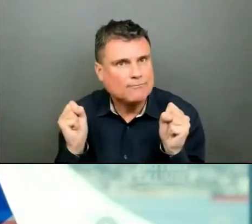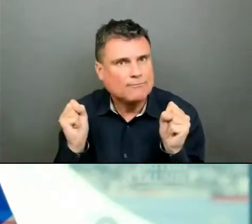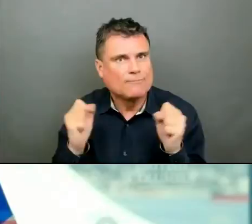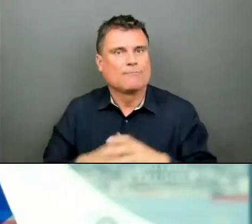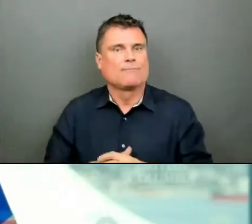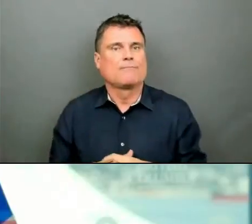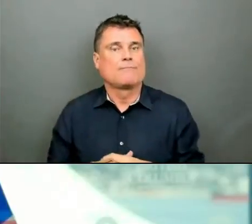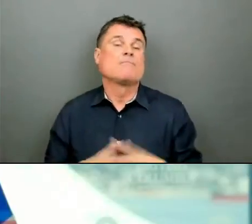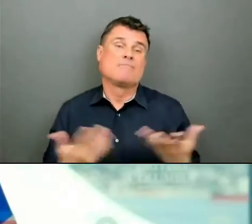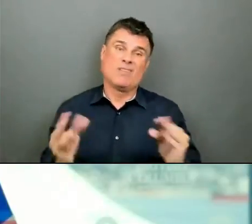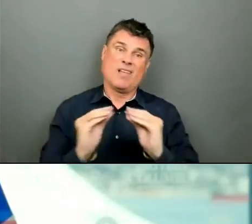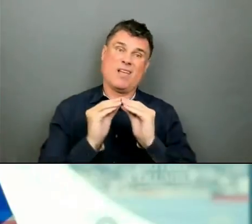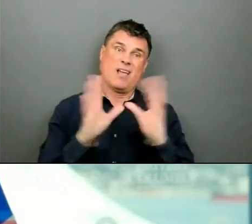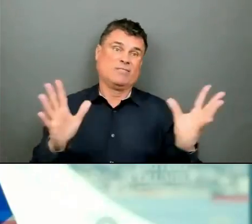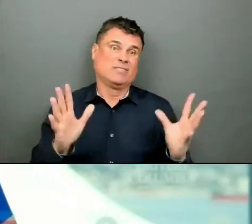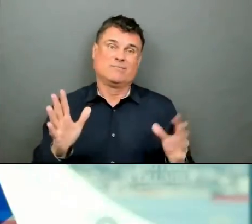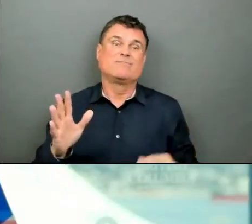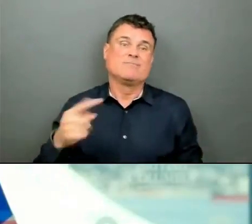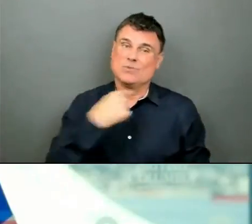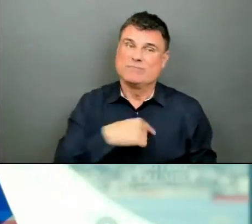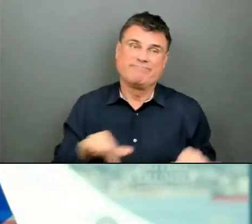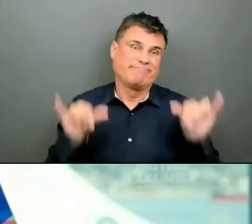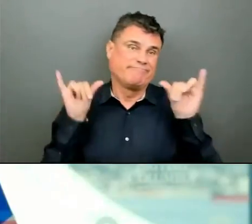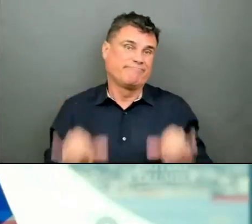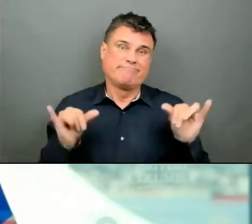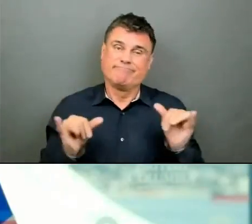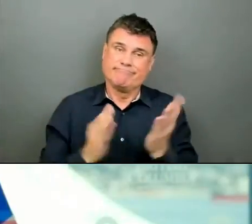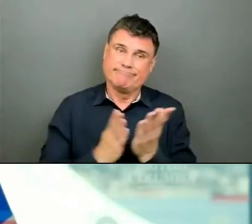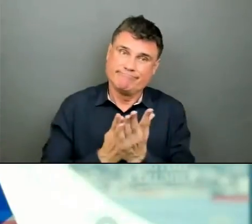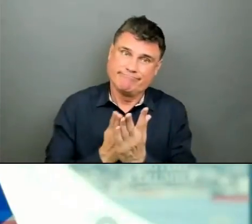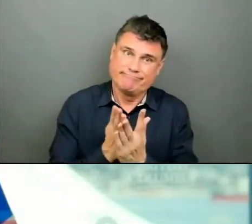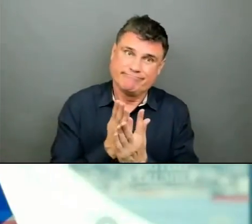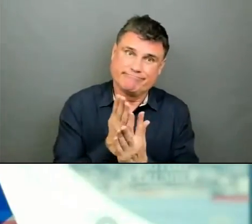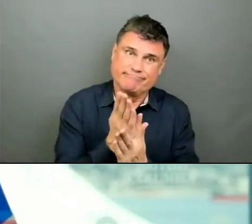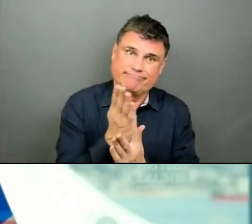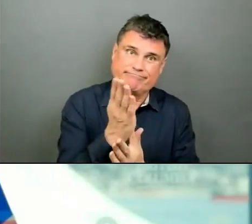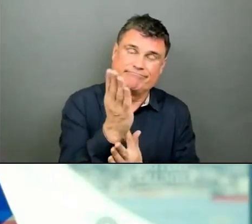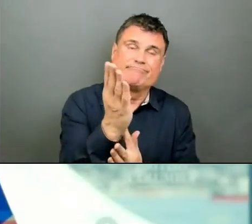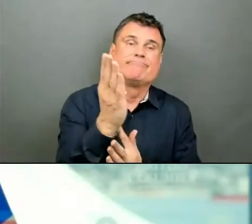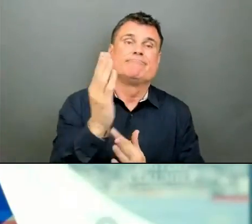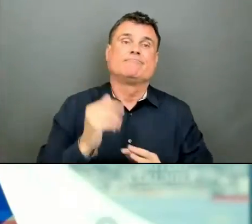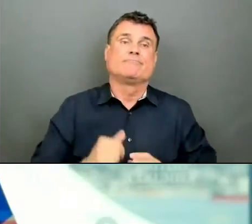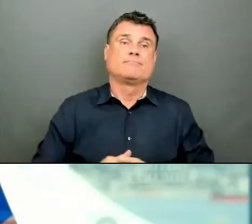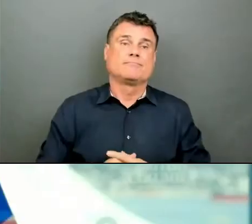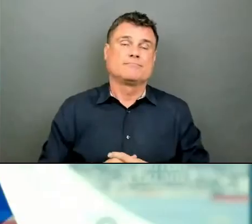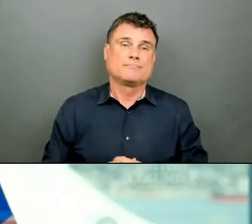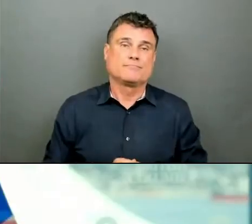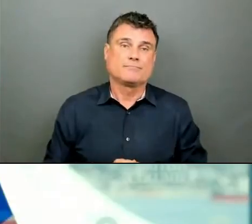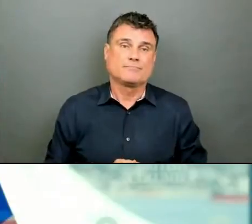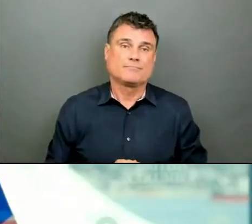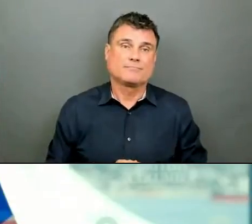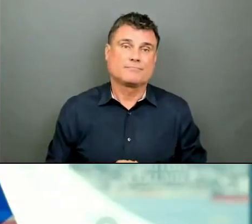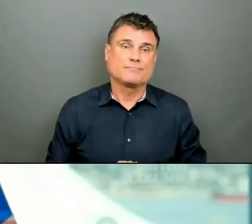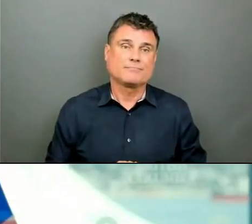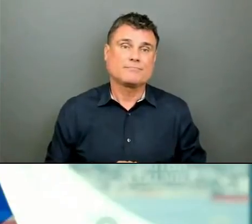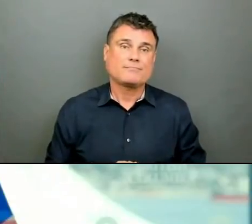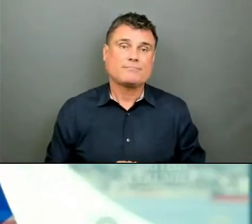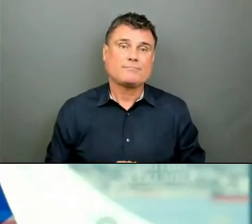a public interest proVINGS that will support the continuation of important and essential